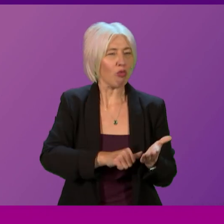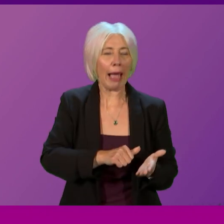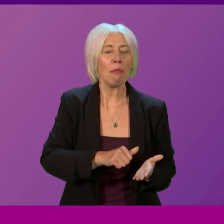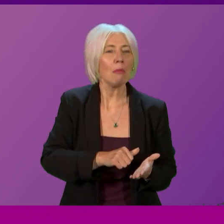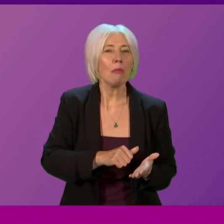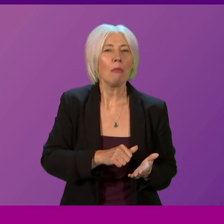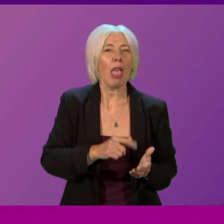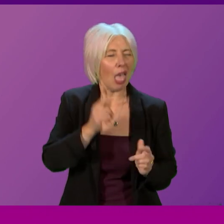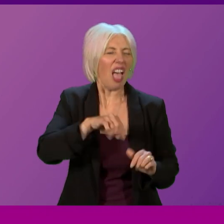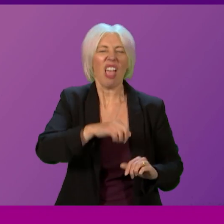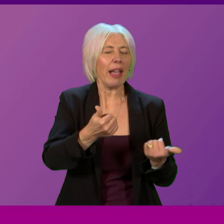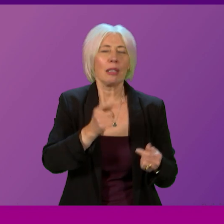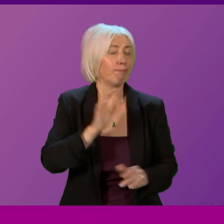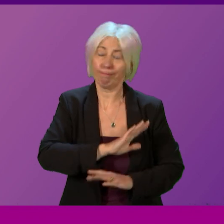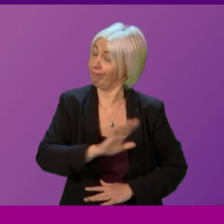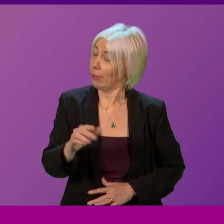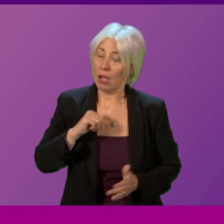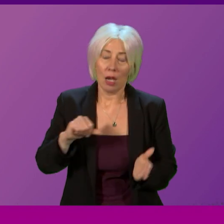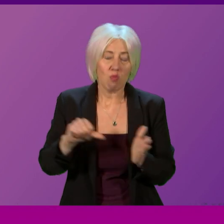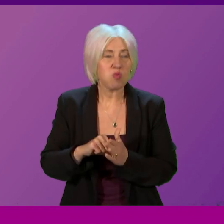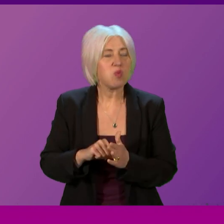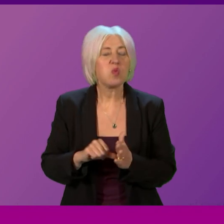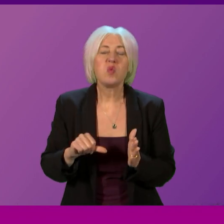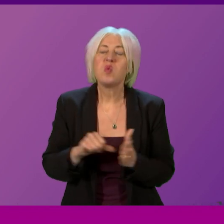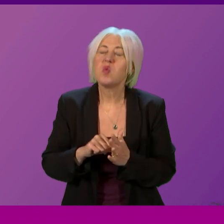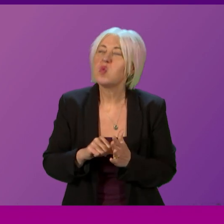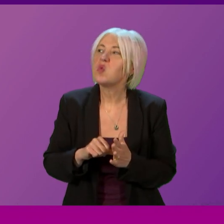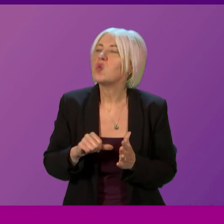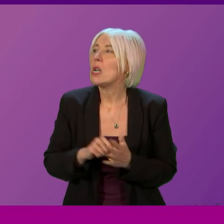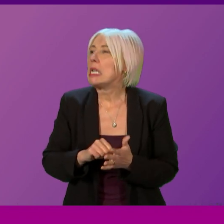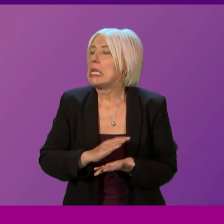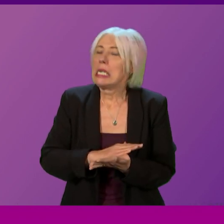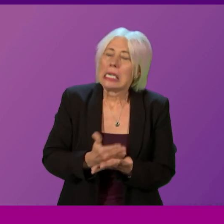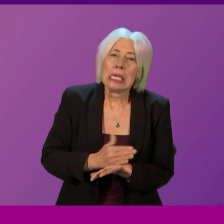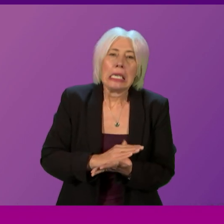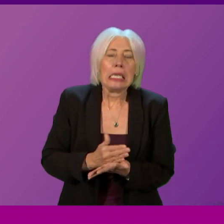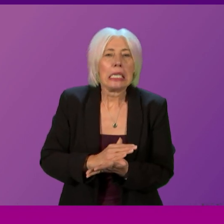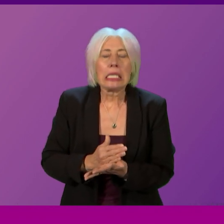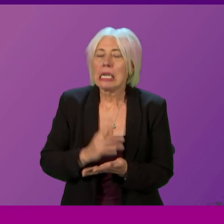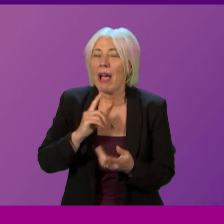was one that I know was agonised over by the then chief medical officer and by others who